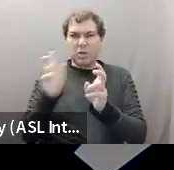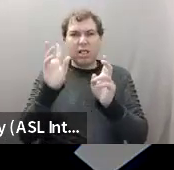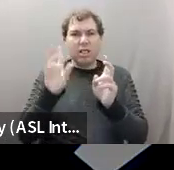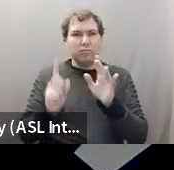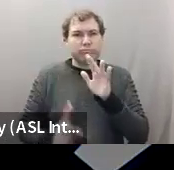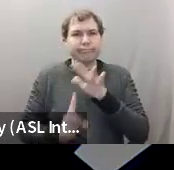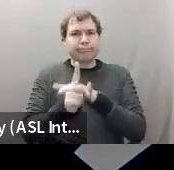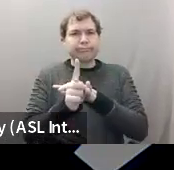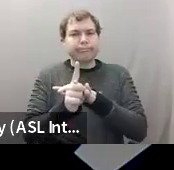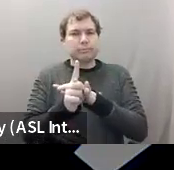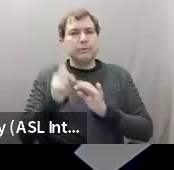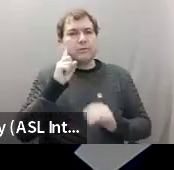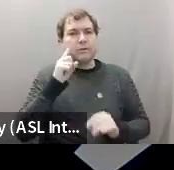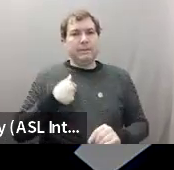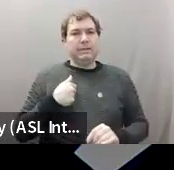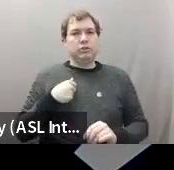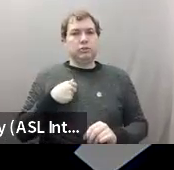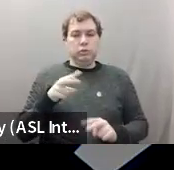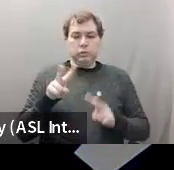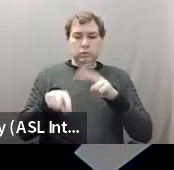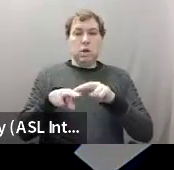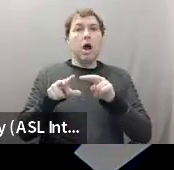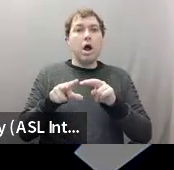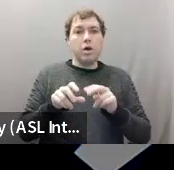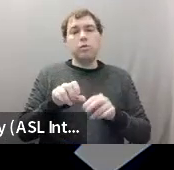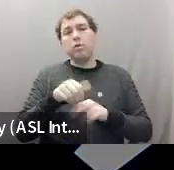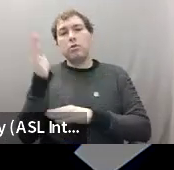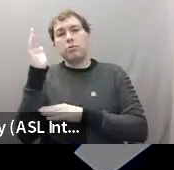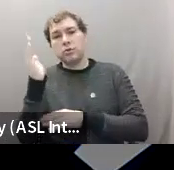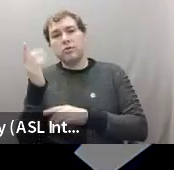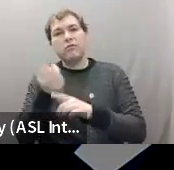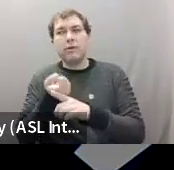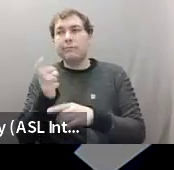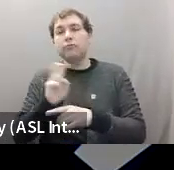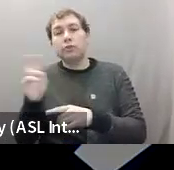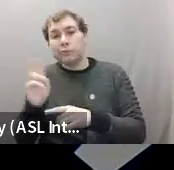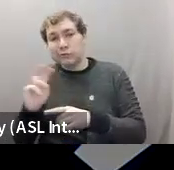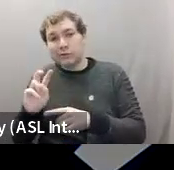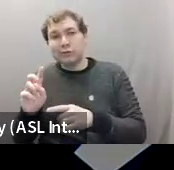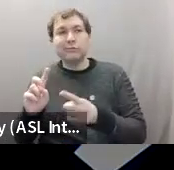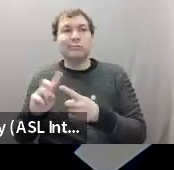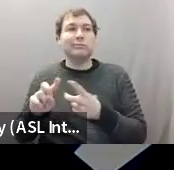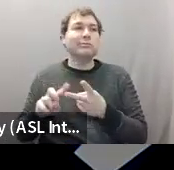Lynnie Downum-Hanzal: you know, for me to get presenters in like from transportation, or Lynnie Downum-Hanzal: you know, and